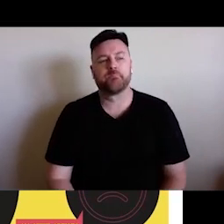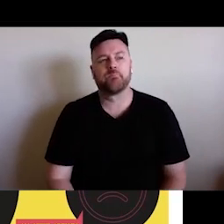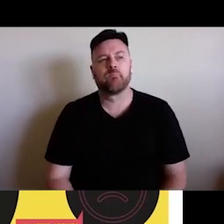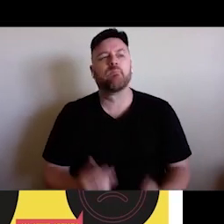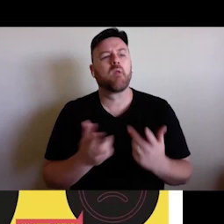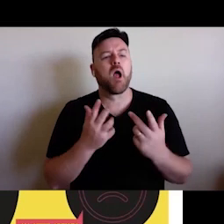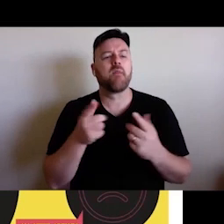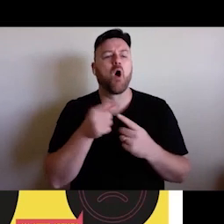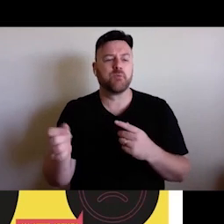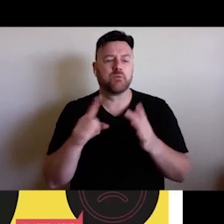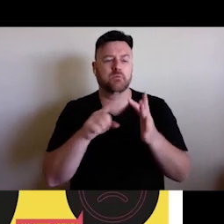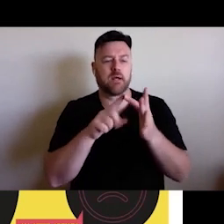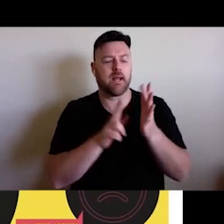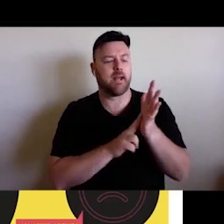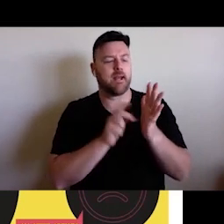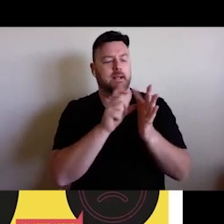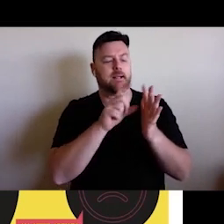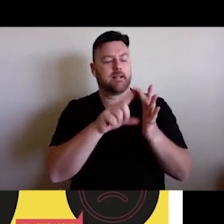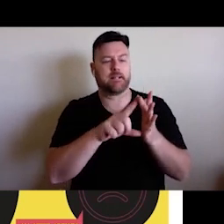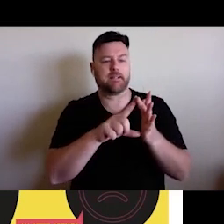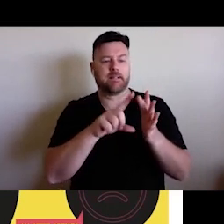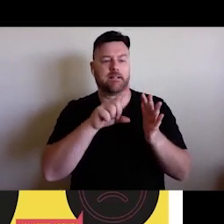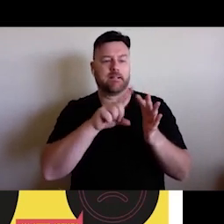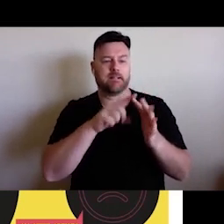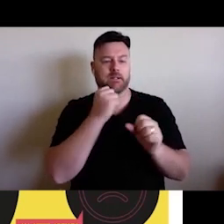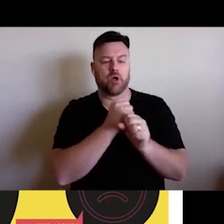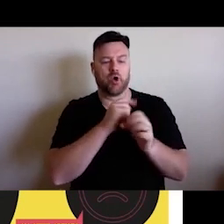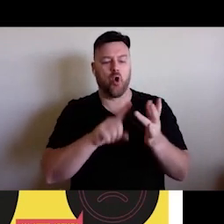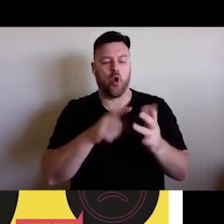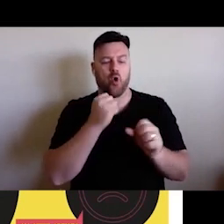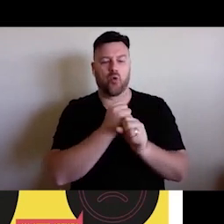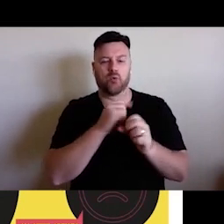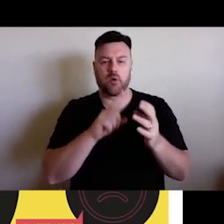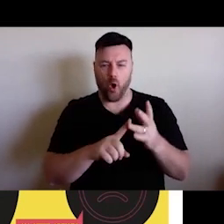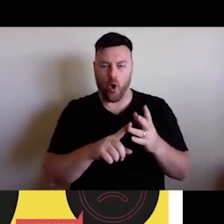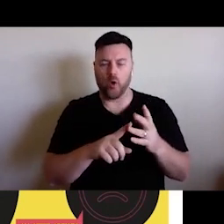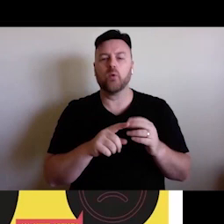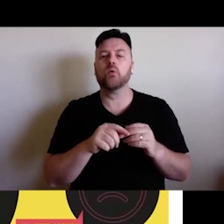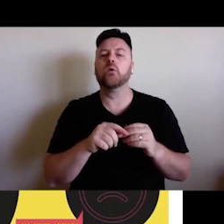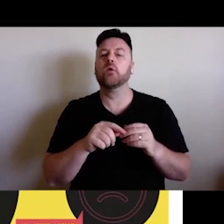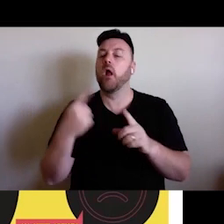Indiegogo. It's smaller than Kickstarter. About $2.5 billion raised so far from their figures in 2019. But they have flexible